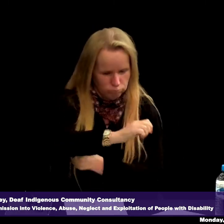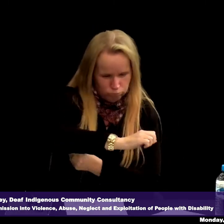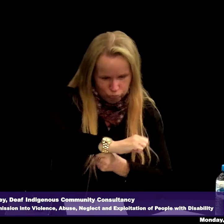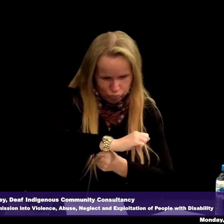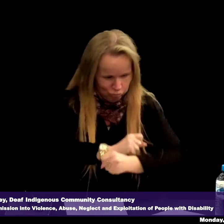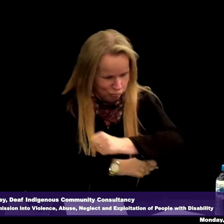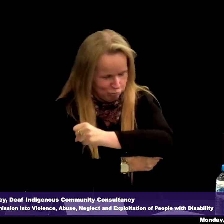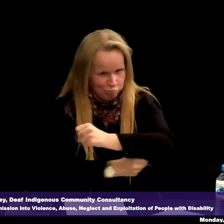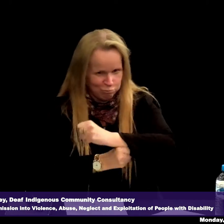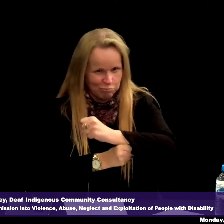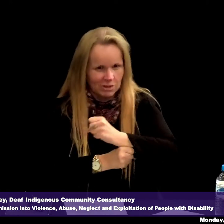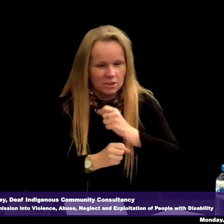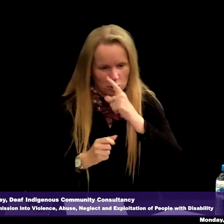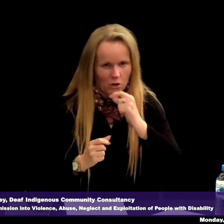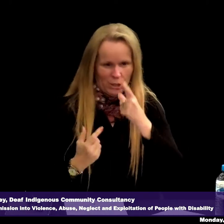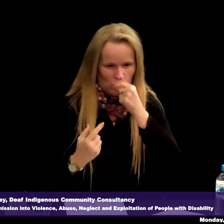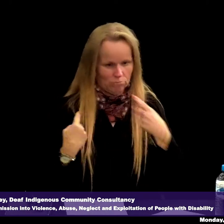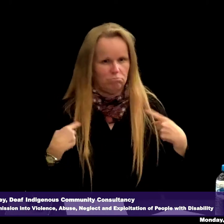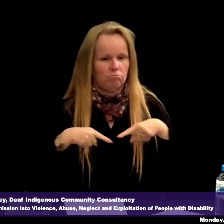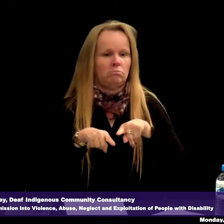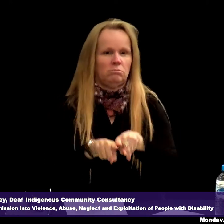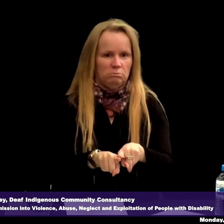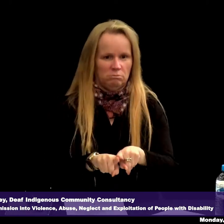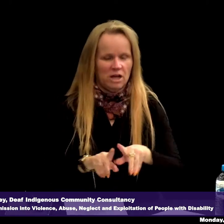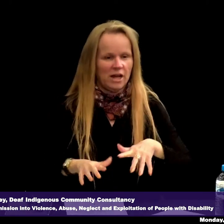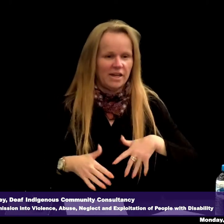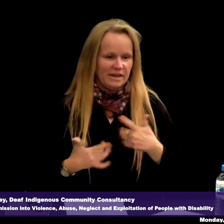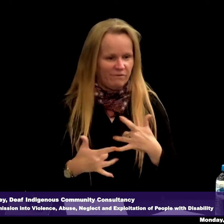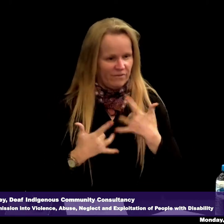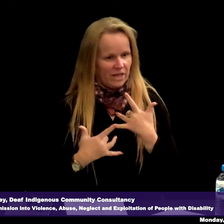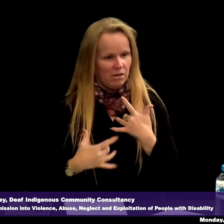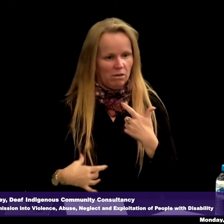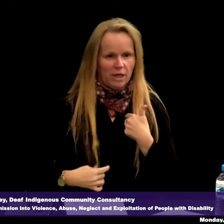They were very strong pillars in my life, which meant that I could use those things